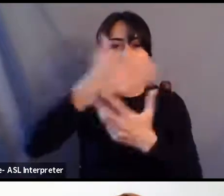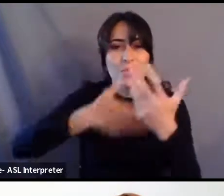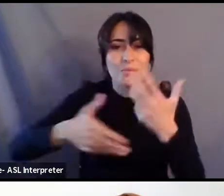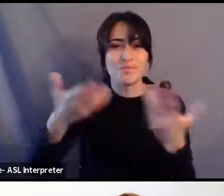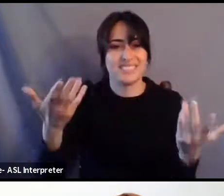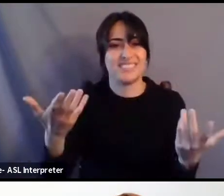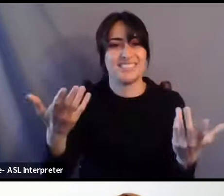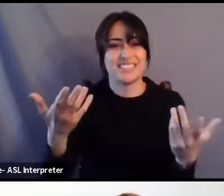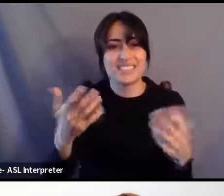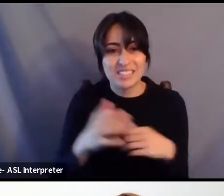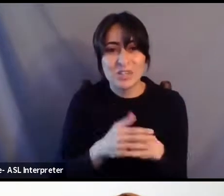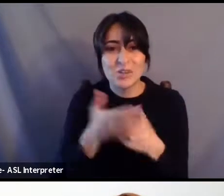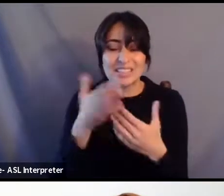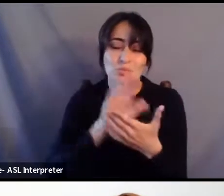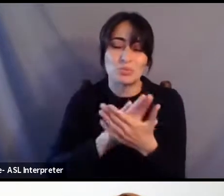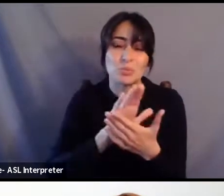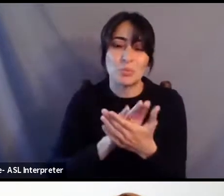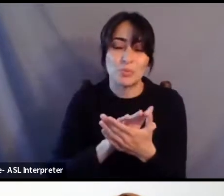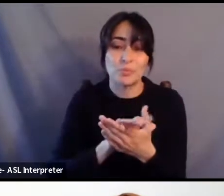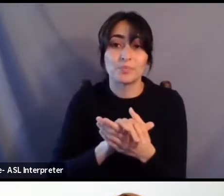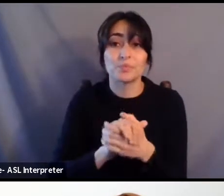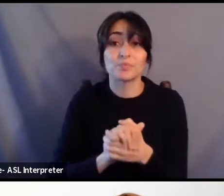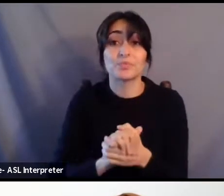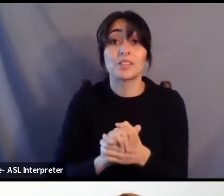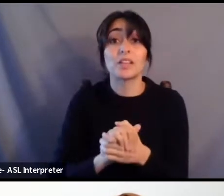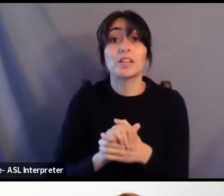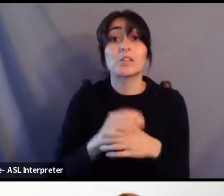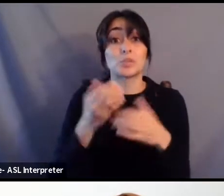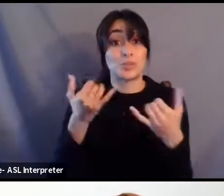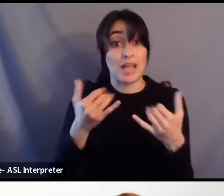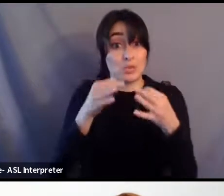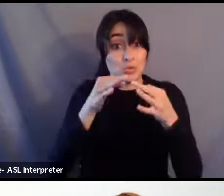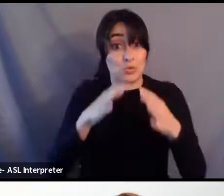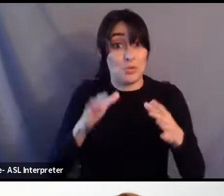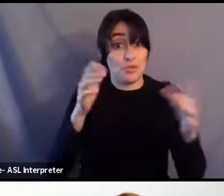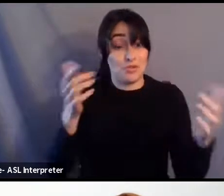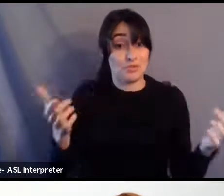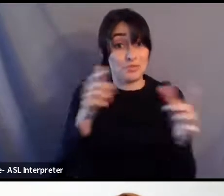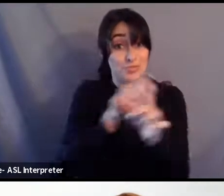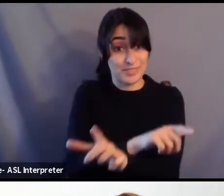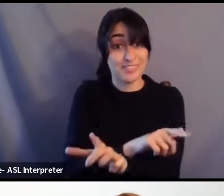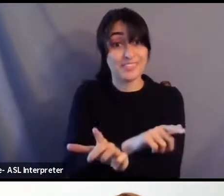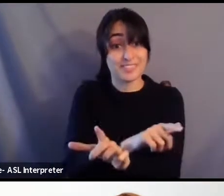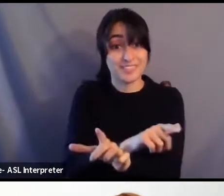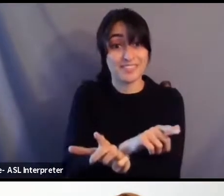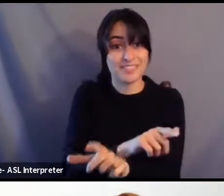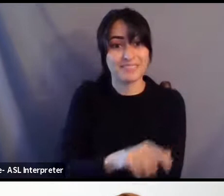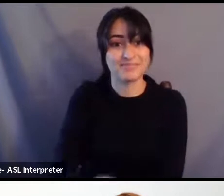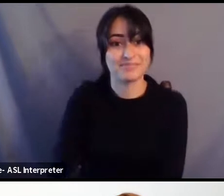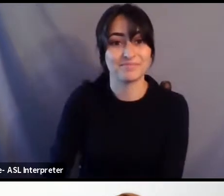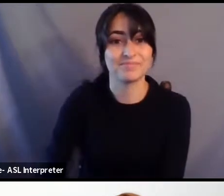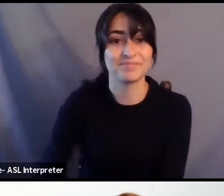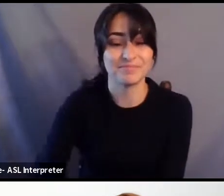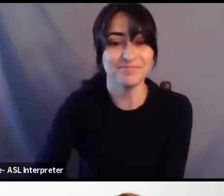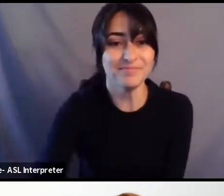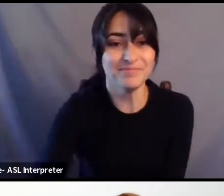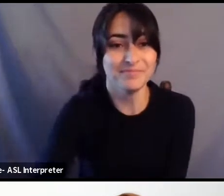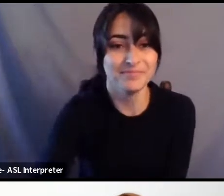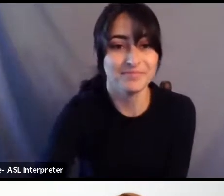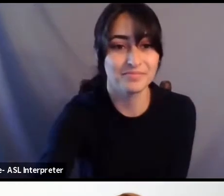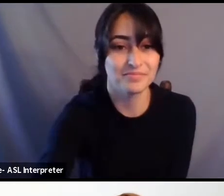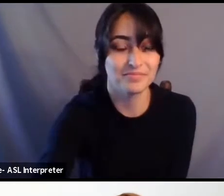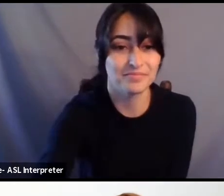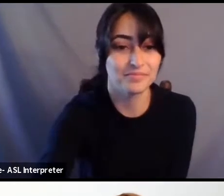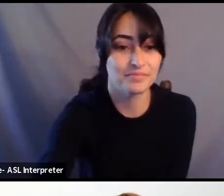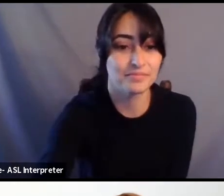in the school. When I was 17, I finally started coming around to being more -- I wanted to live my